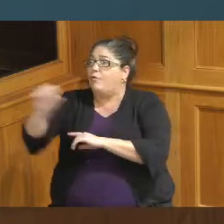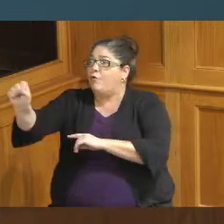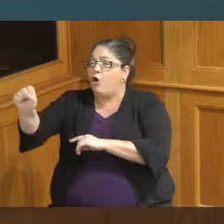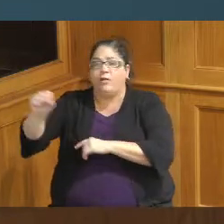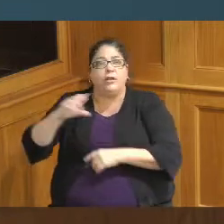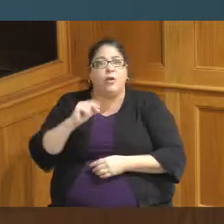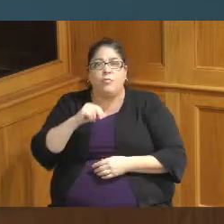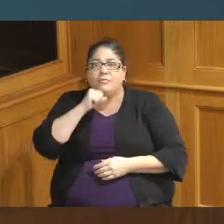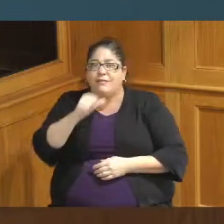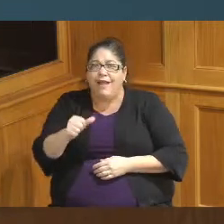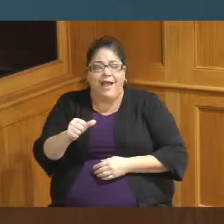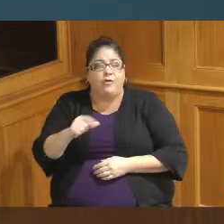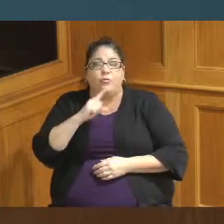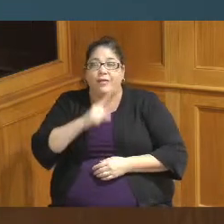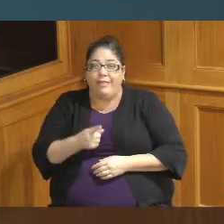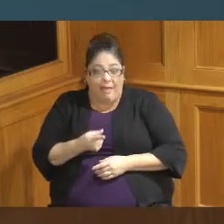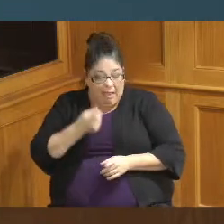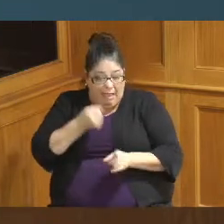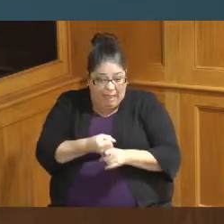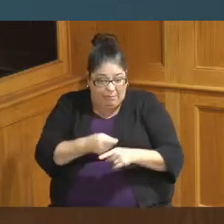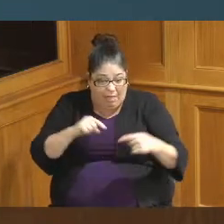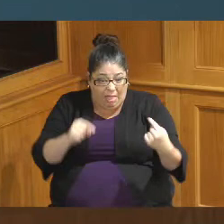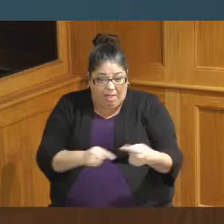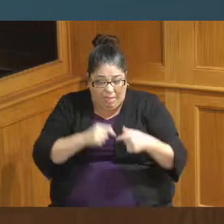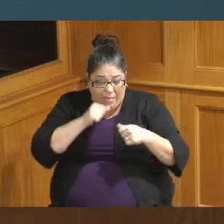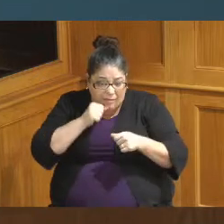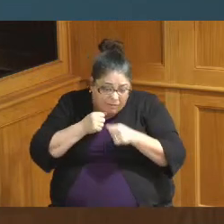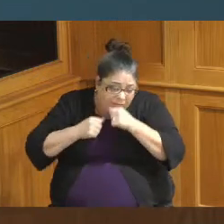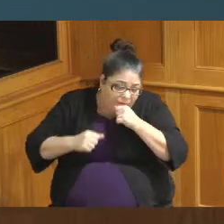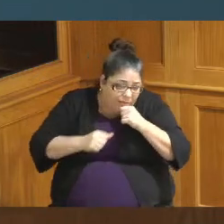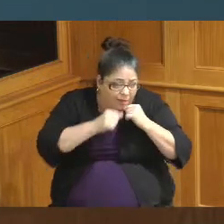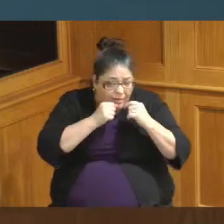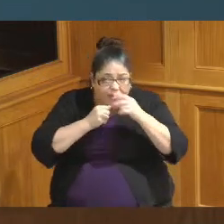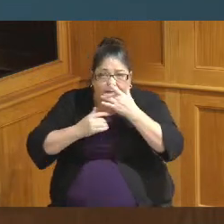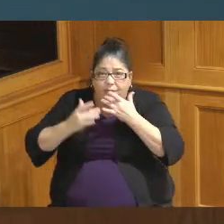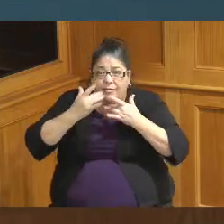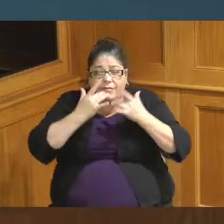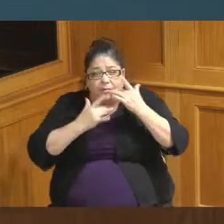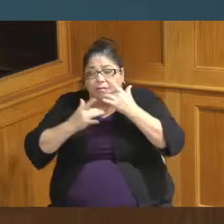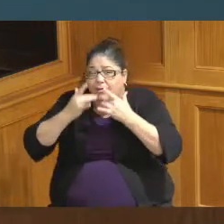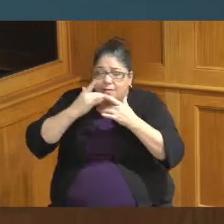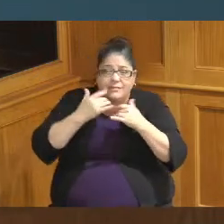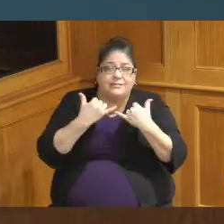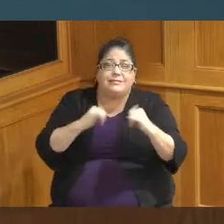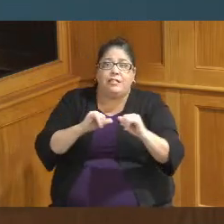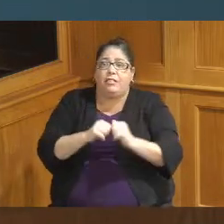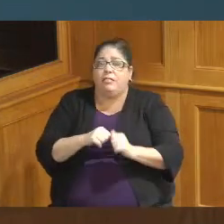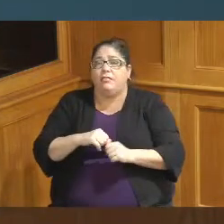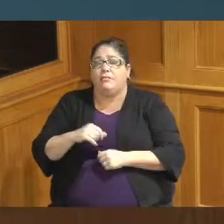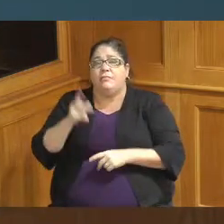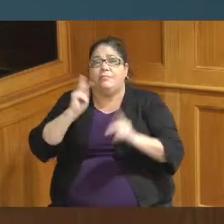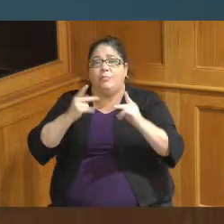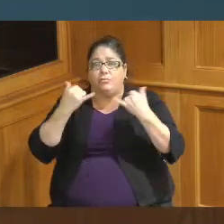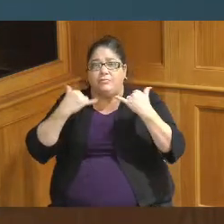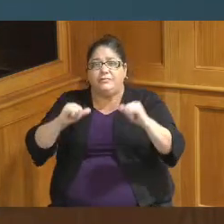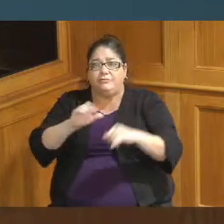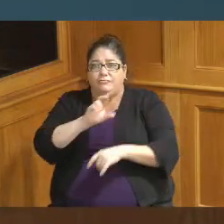still hurt so I want the 6,500 to be helped and there's still no real plan what's the date I want